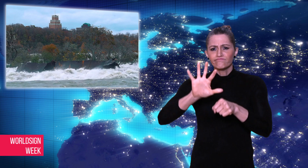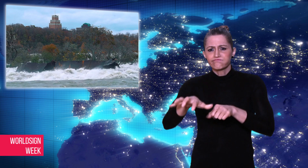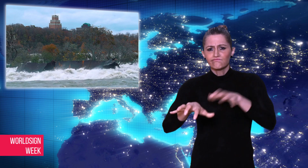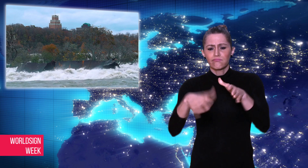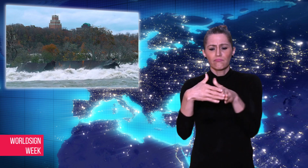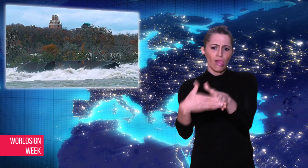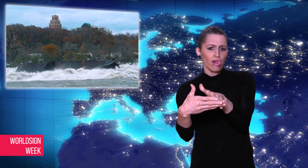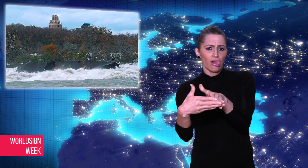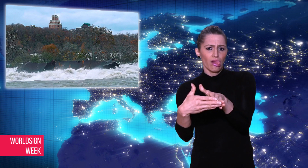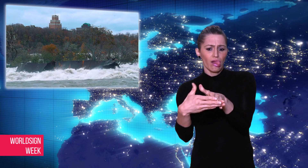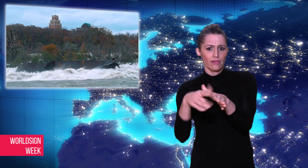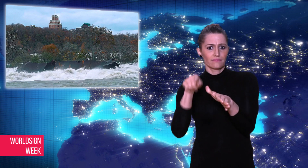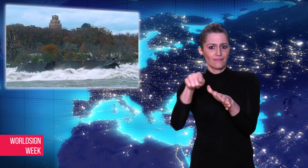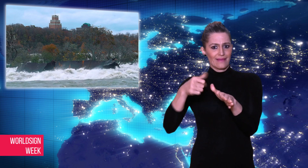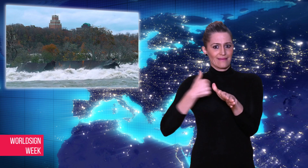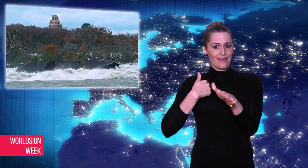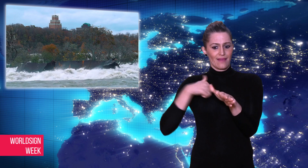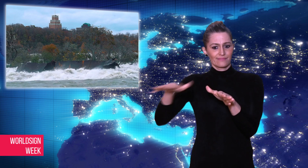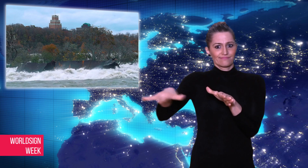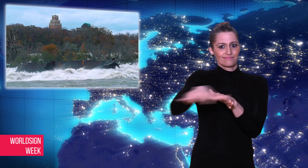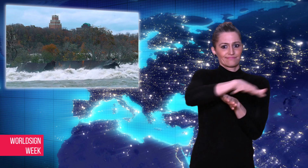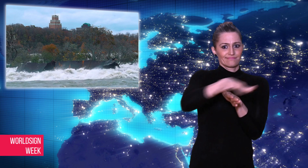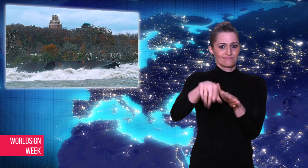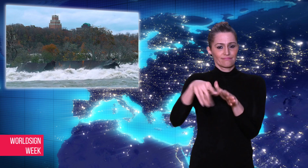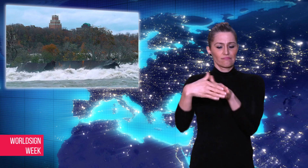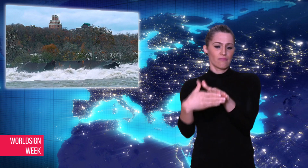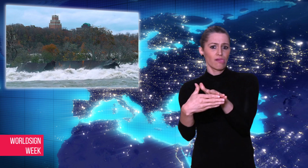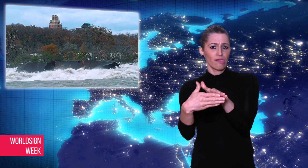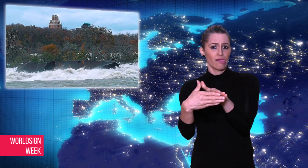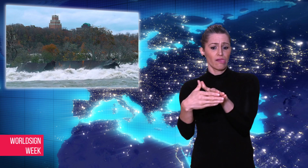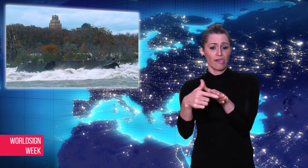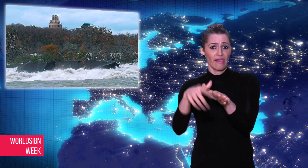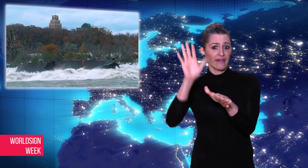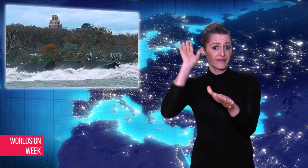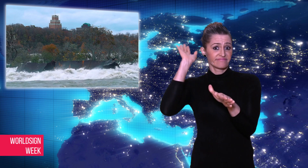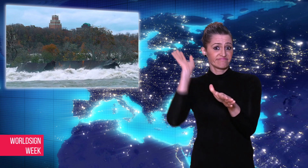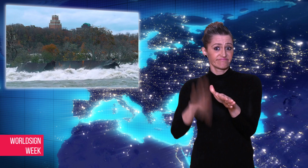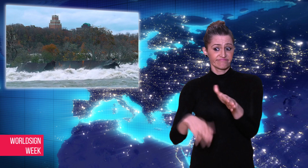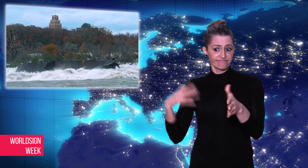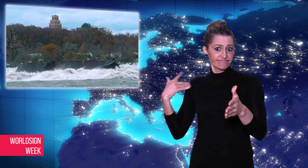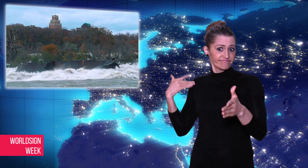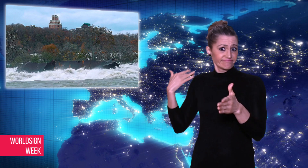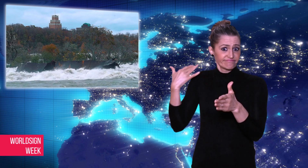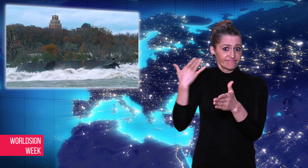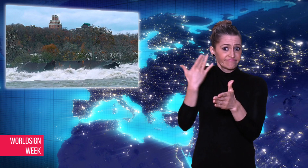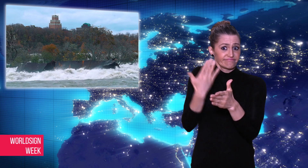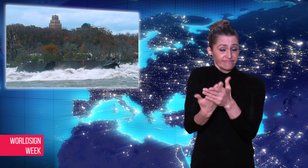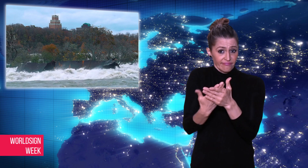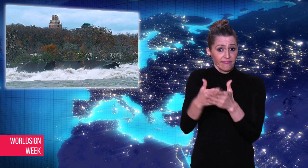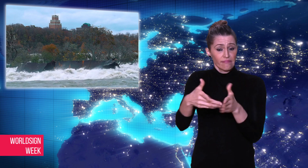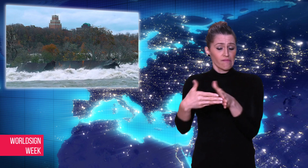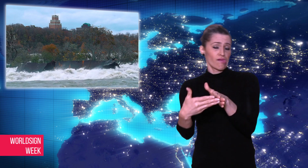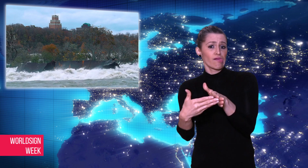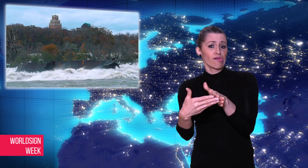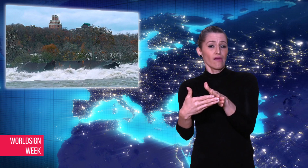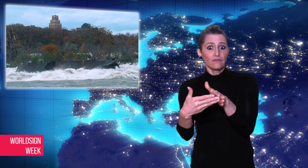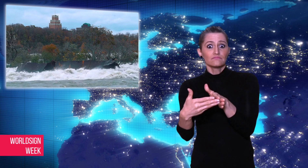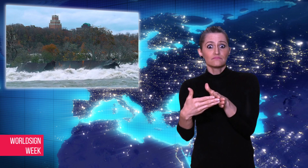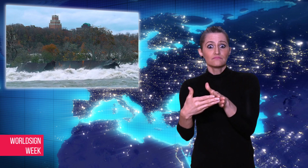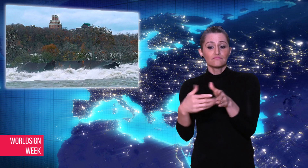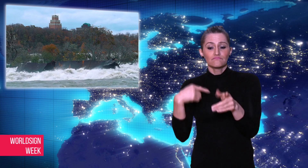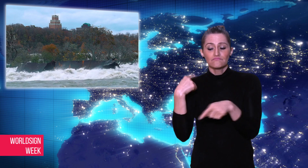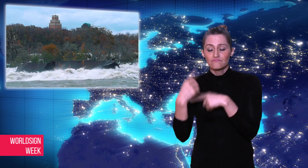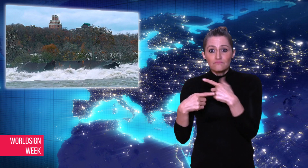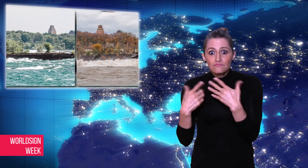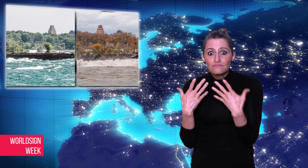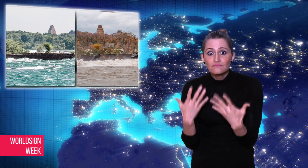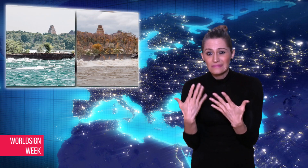has finally moved a brief distance but then became